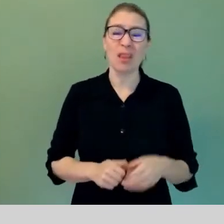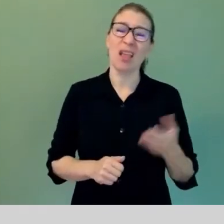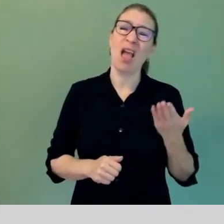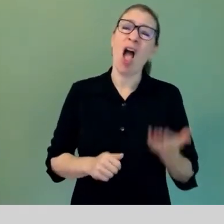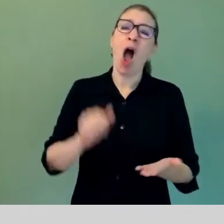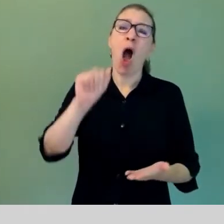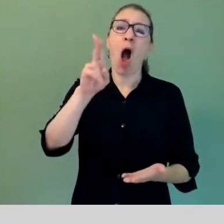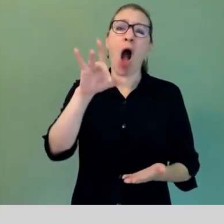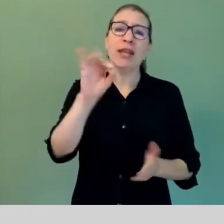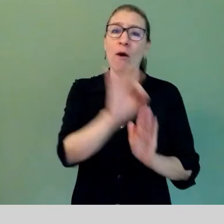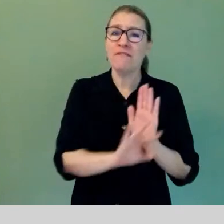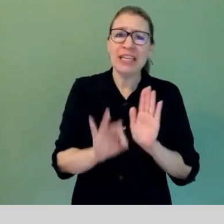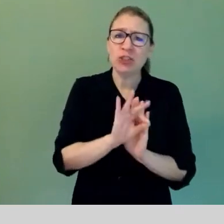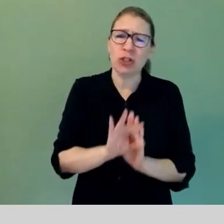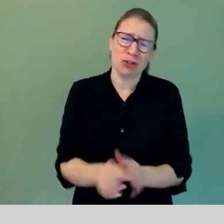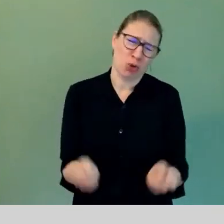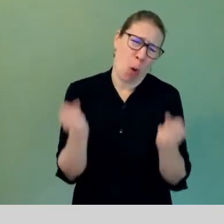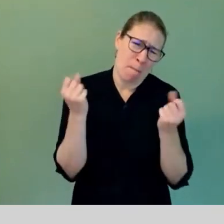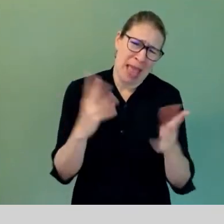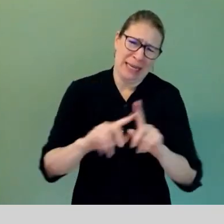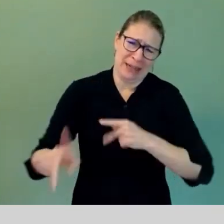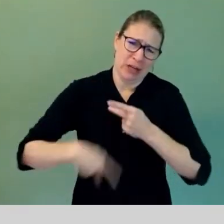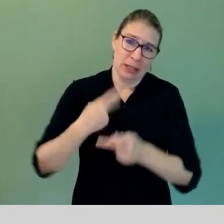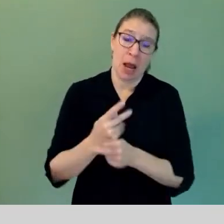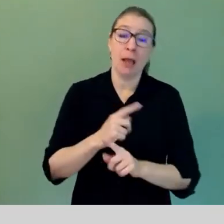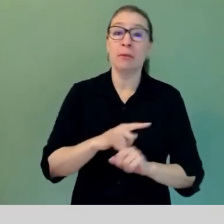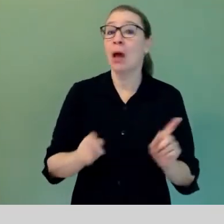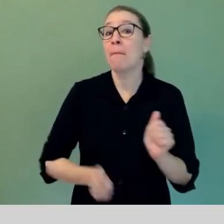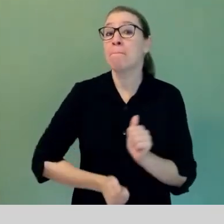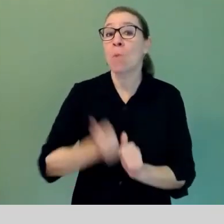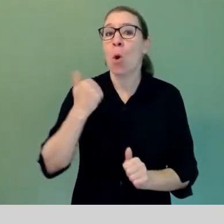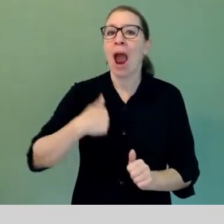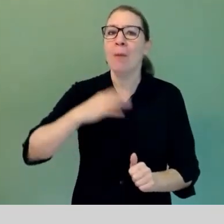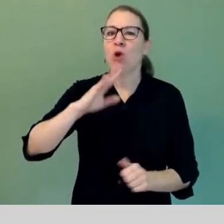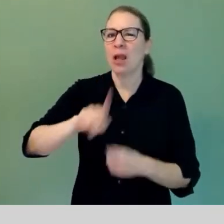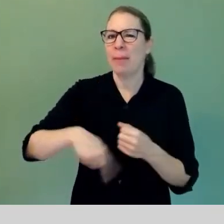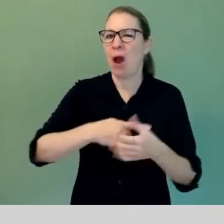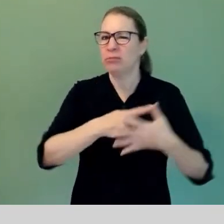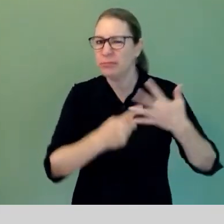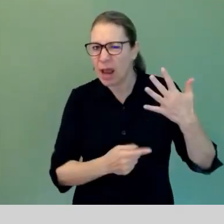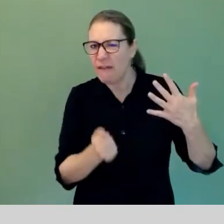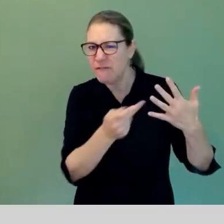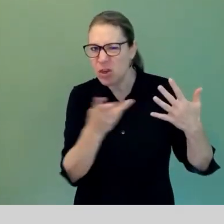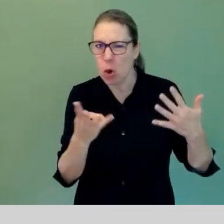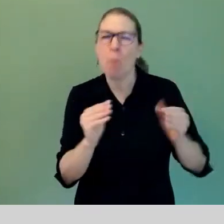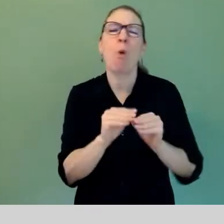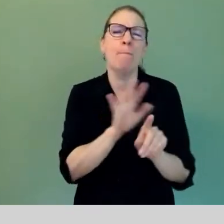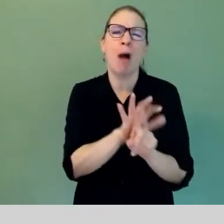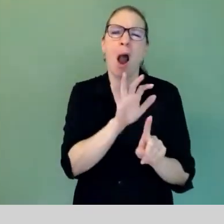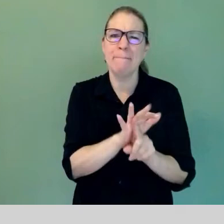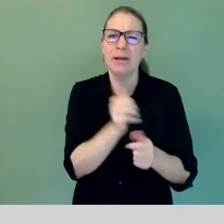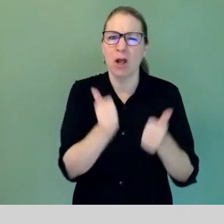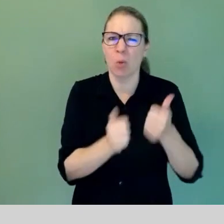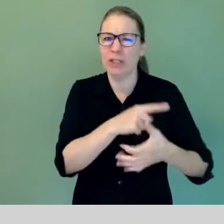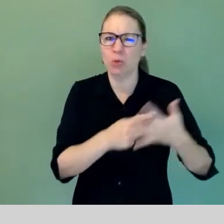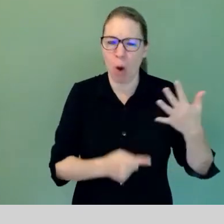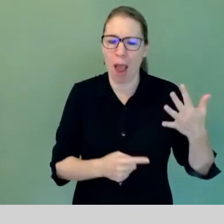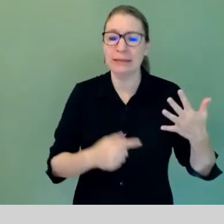Audio features. Now, there are so many different types of features here, but we'll be talking about them, a few of them, the more popular ones,